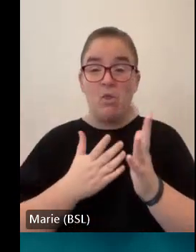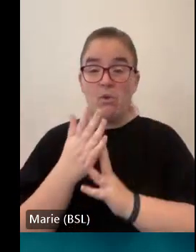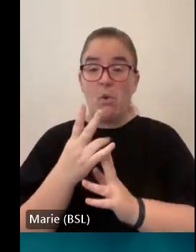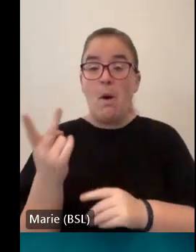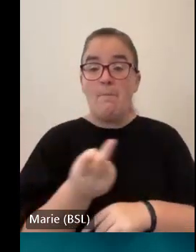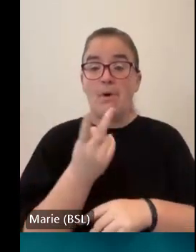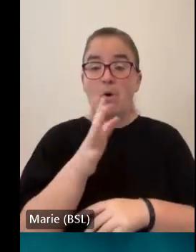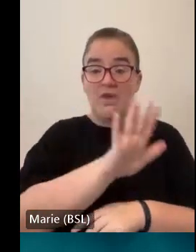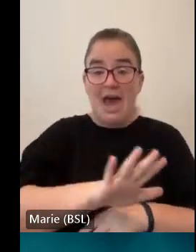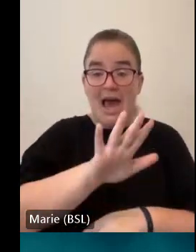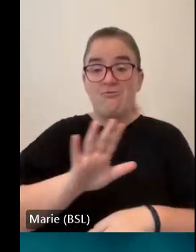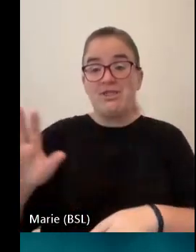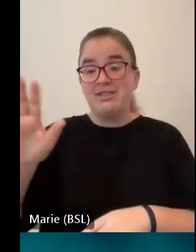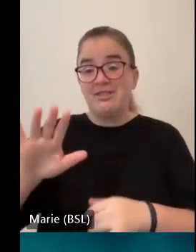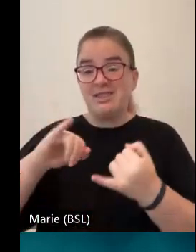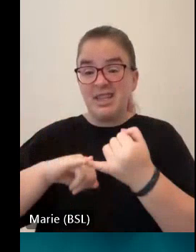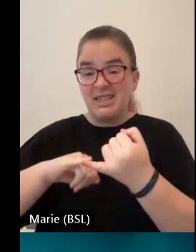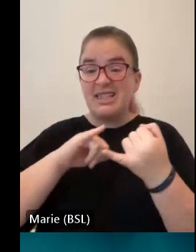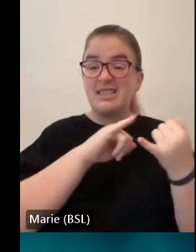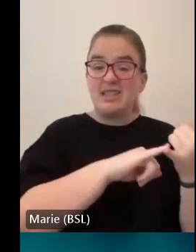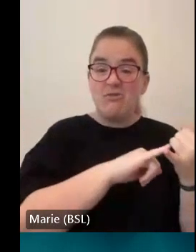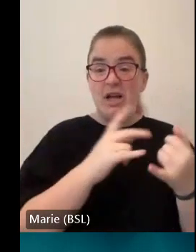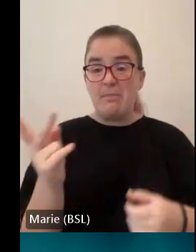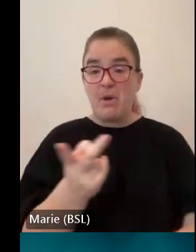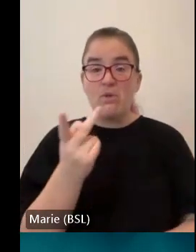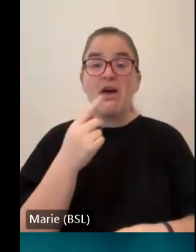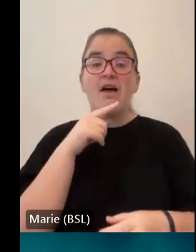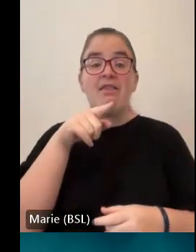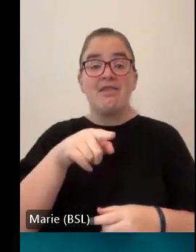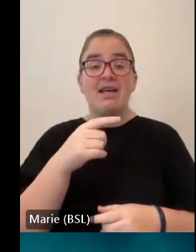Sussex and Surrey and that equates to 16 and a half